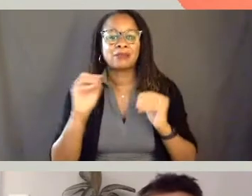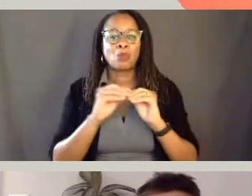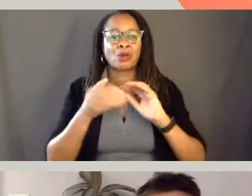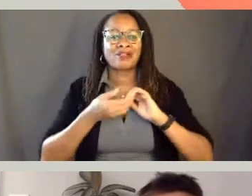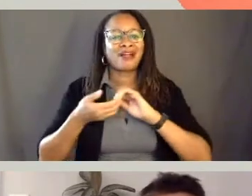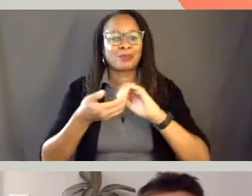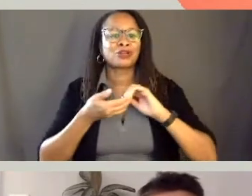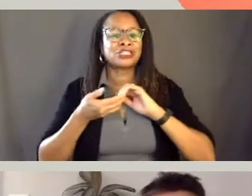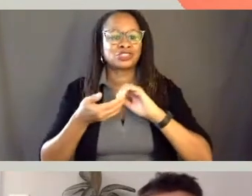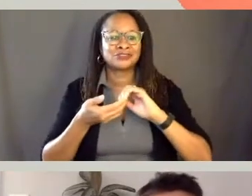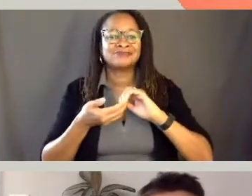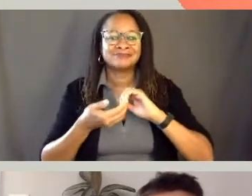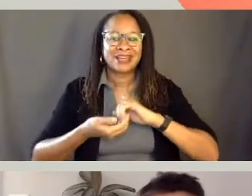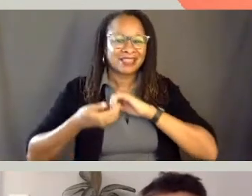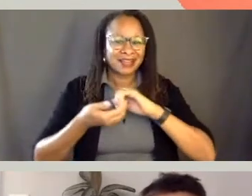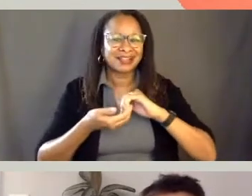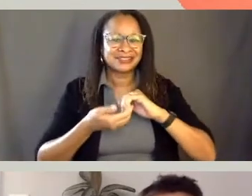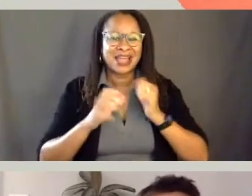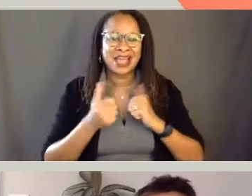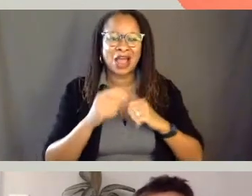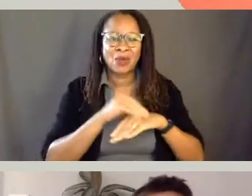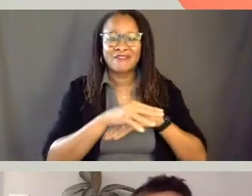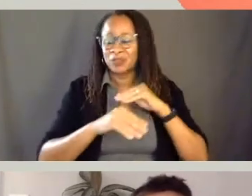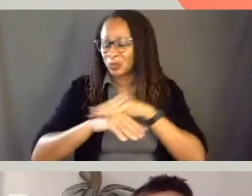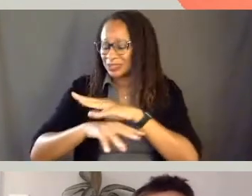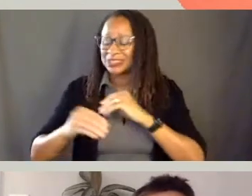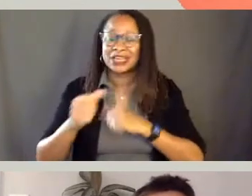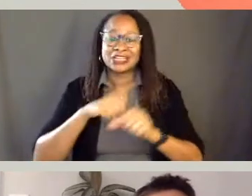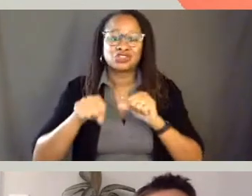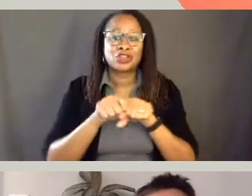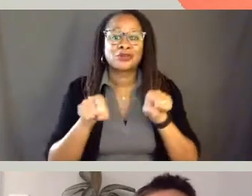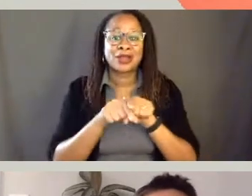And do we influencing each other as we move on.